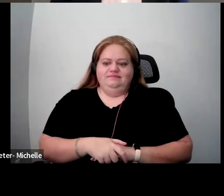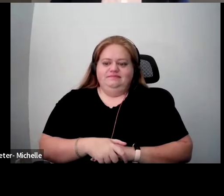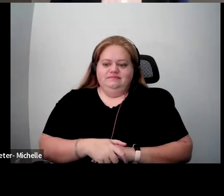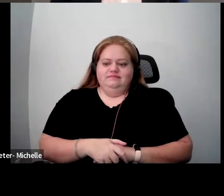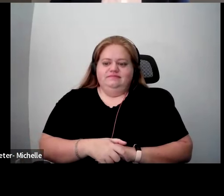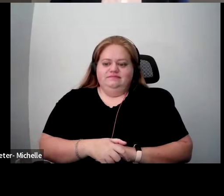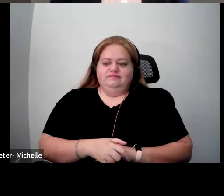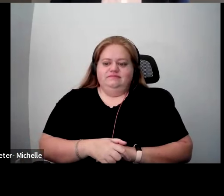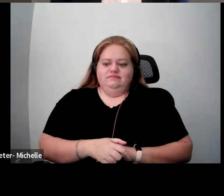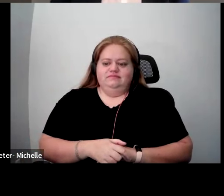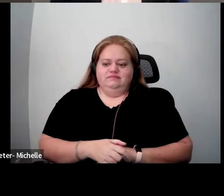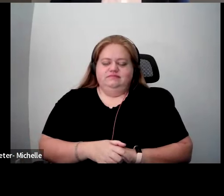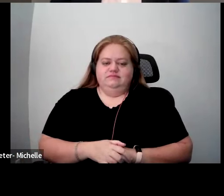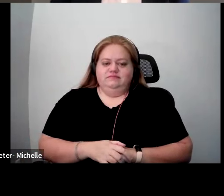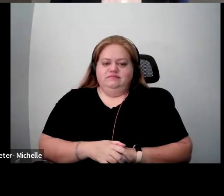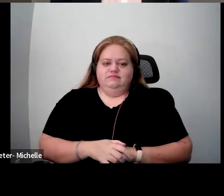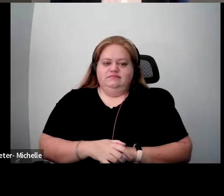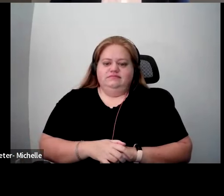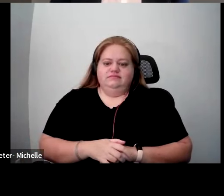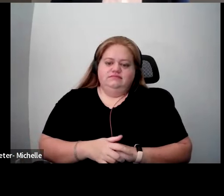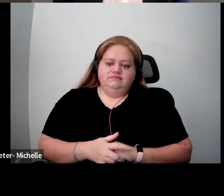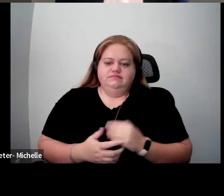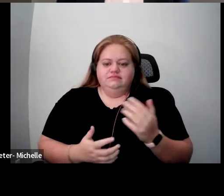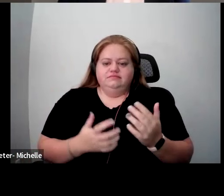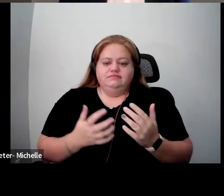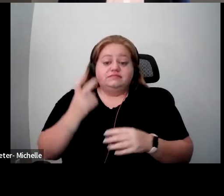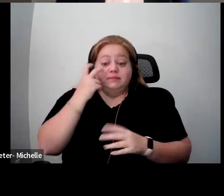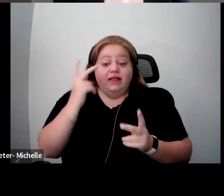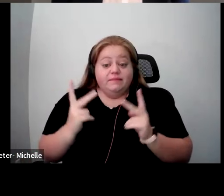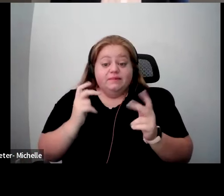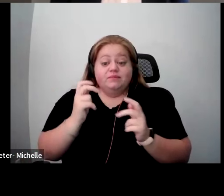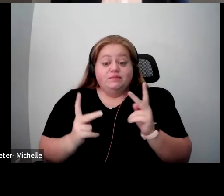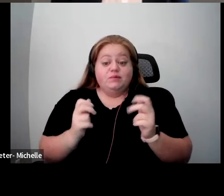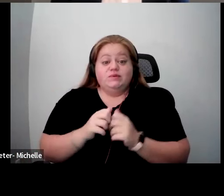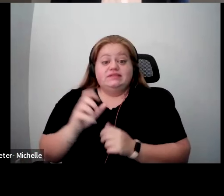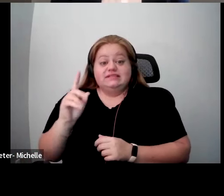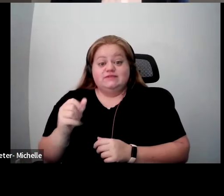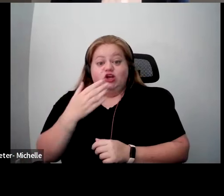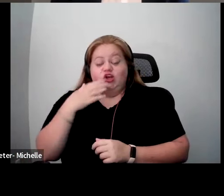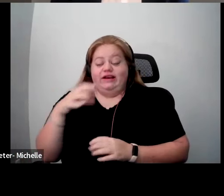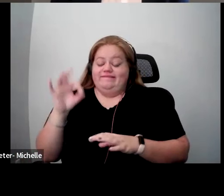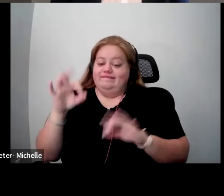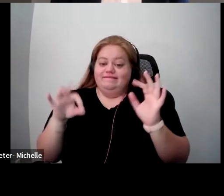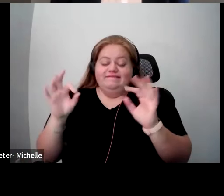I mean, look, blind people, people with disabilities are very good at finding what they need in order